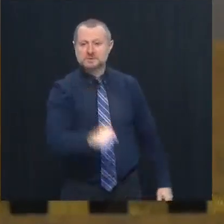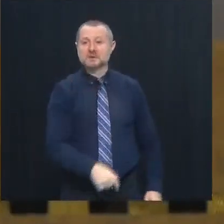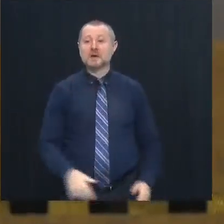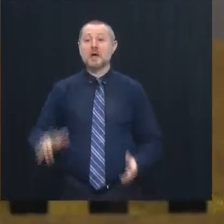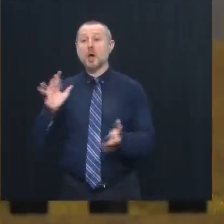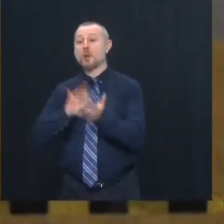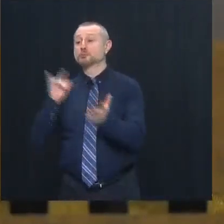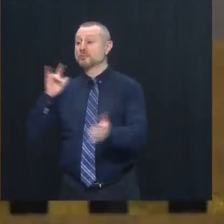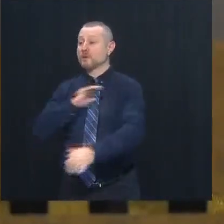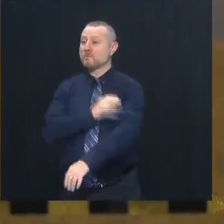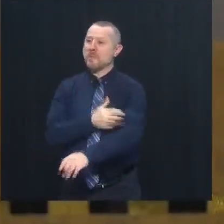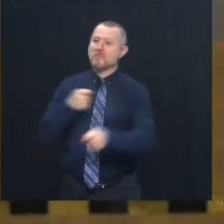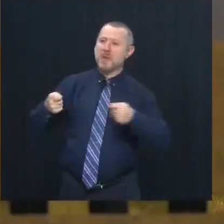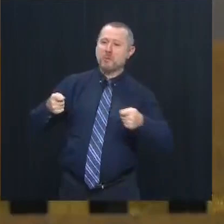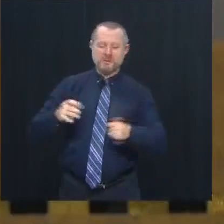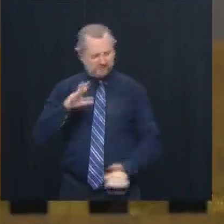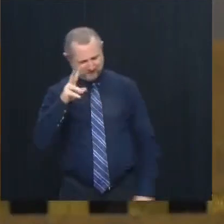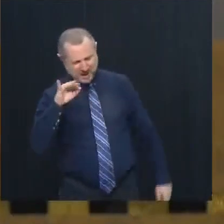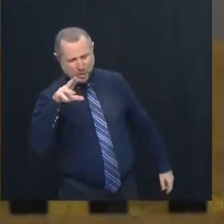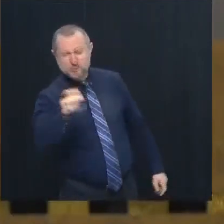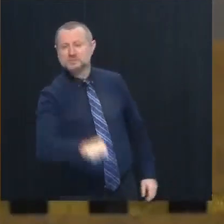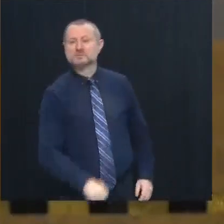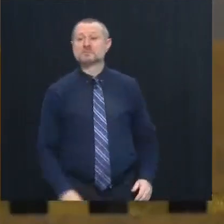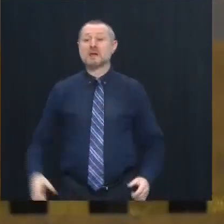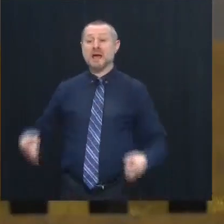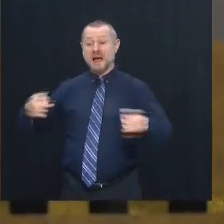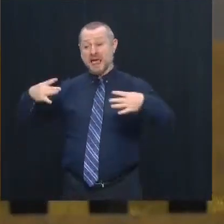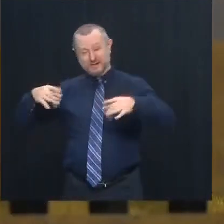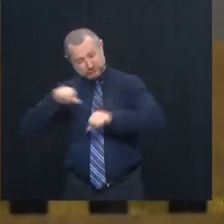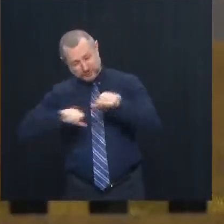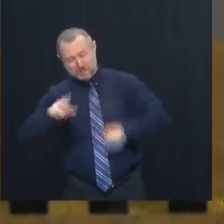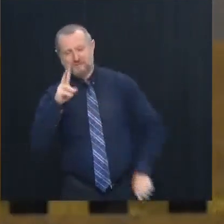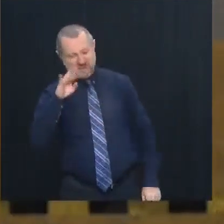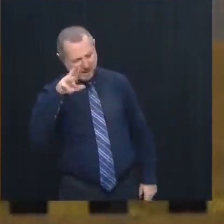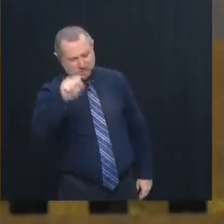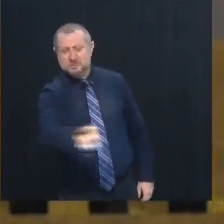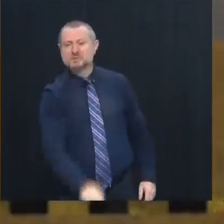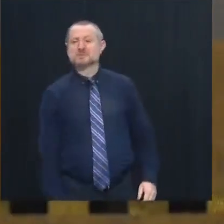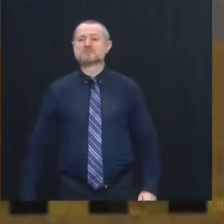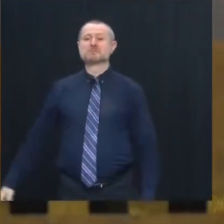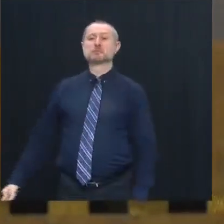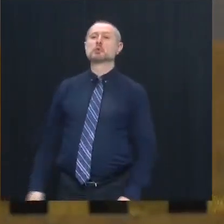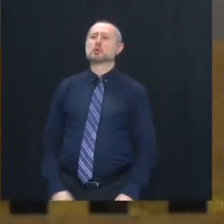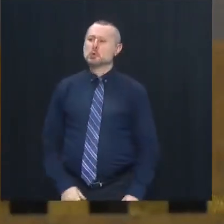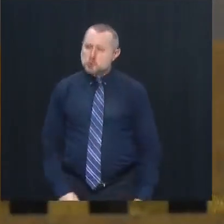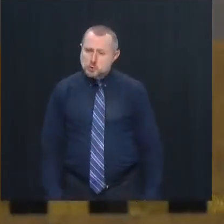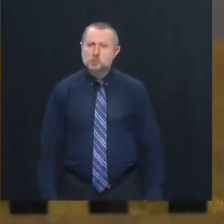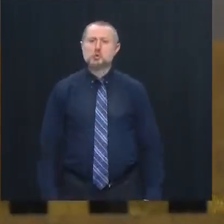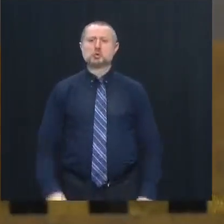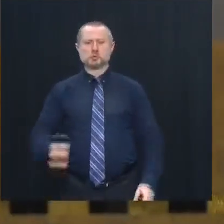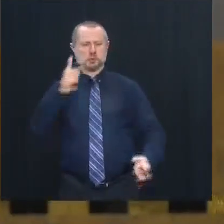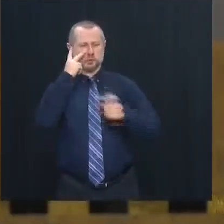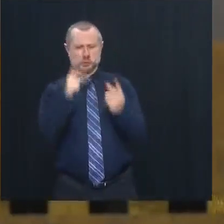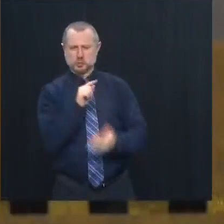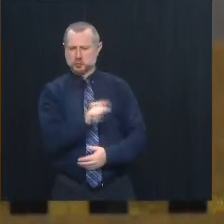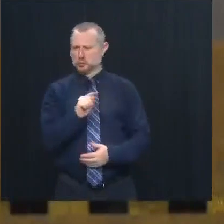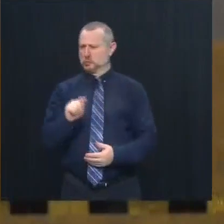AND DIVISION IS A VIRUS AND DISTRUST IS A VIRUS AND ABUSE OF